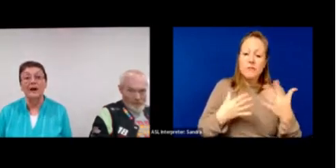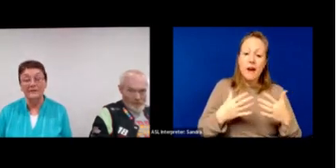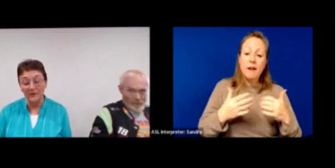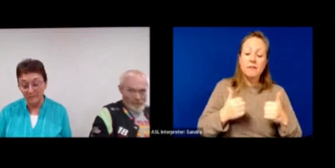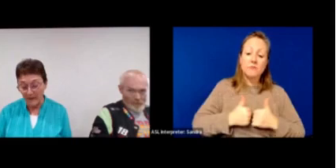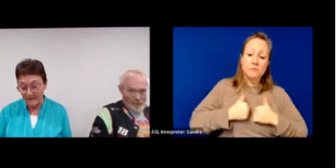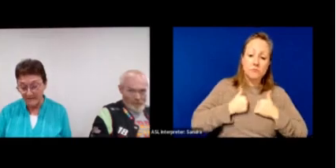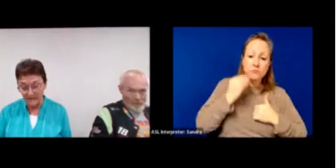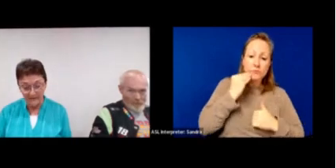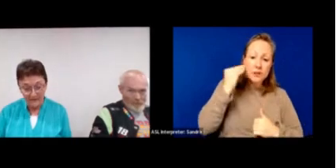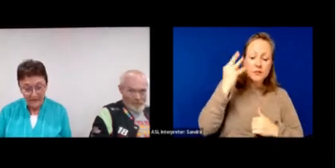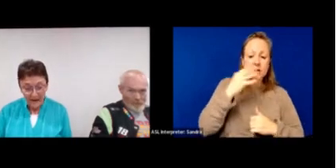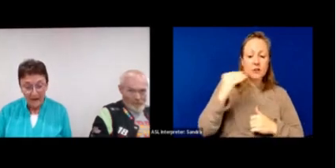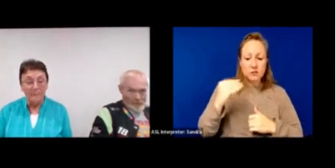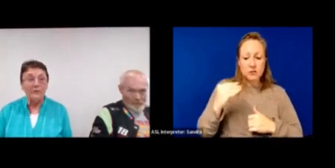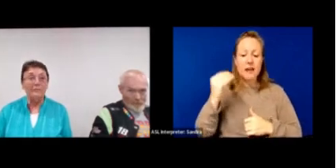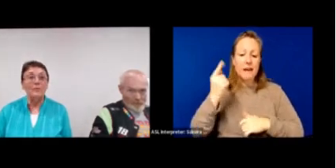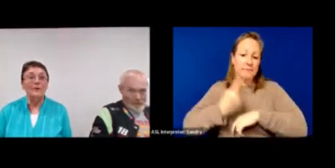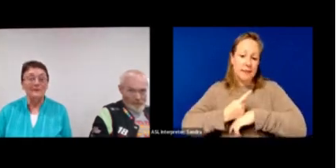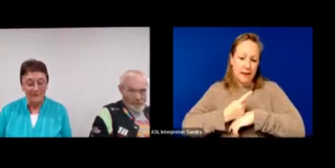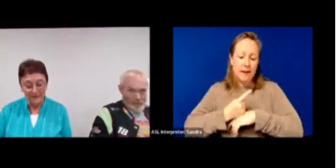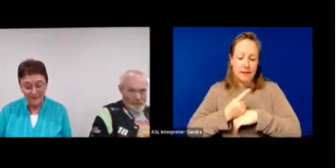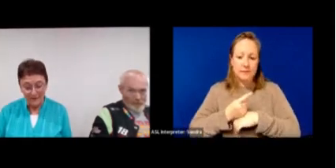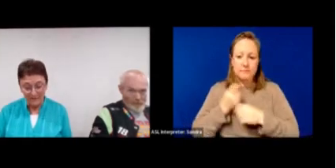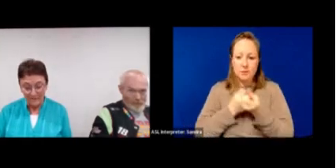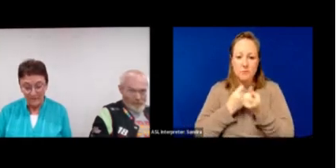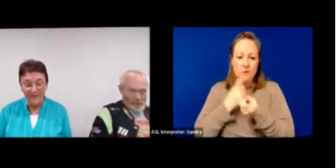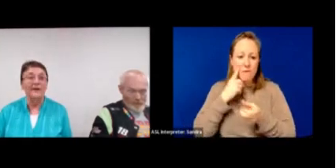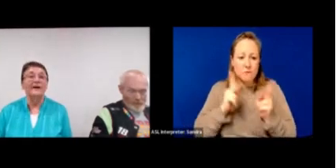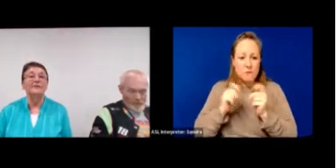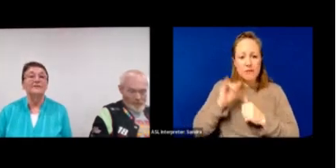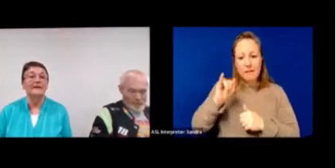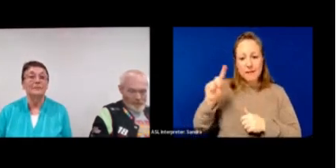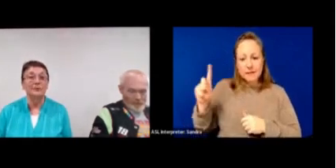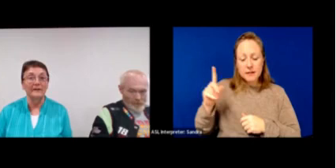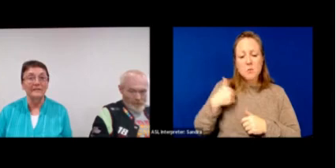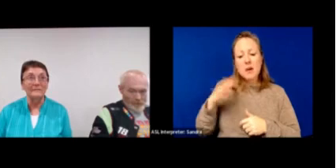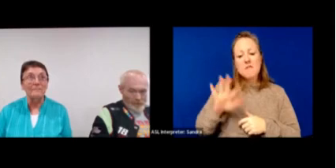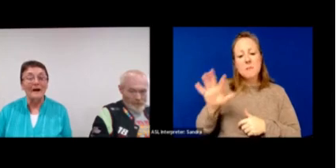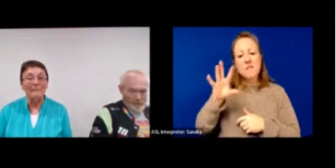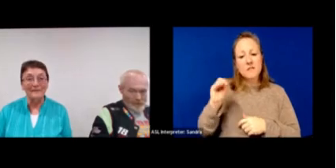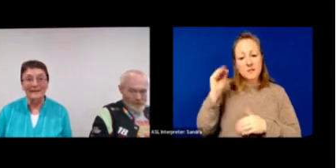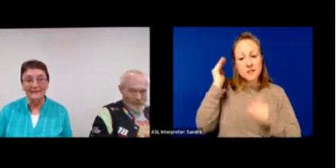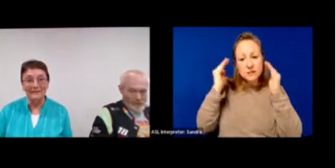adults with IDD. We support around 50 adults and we have around 110 employees. I like to